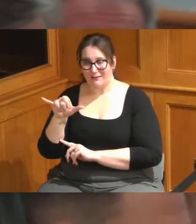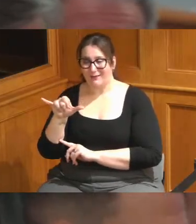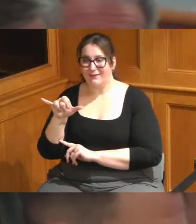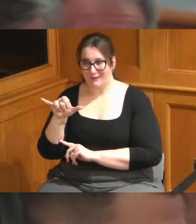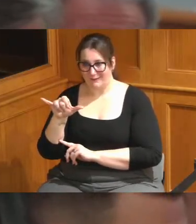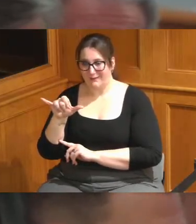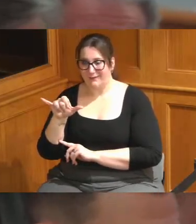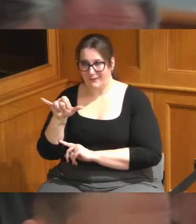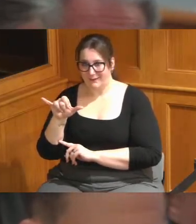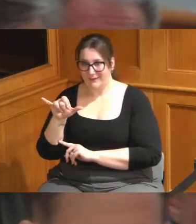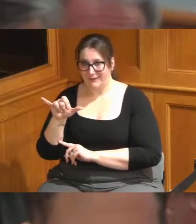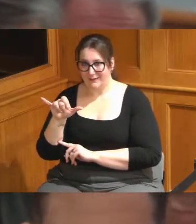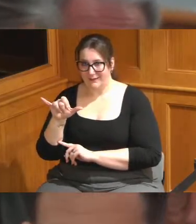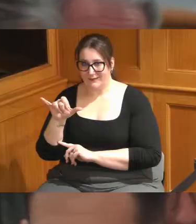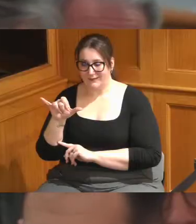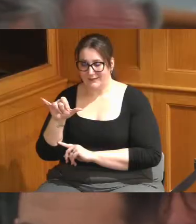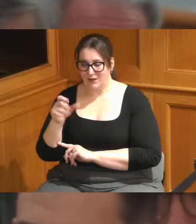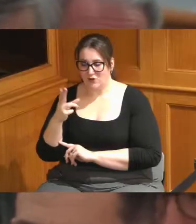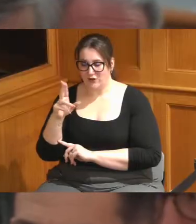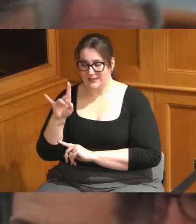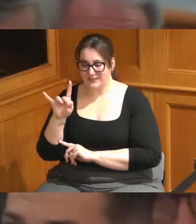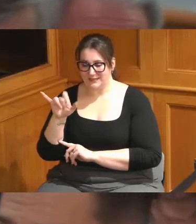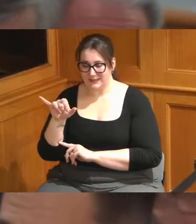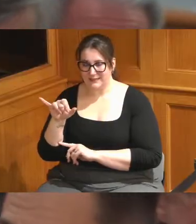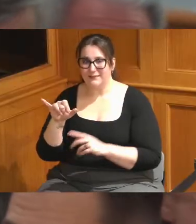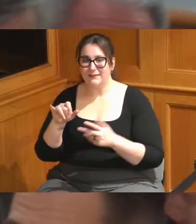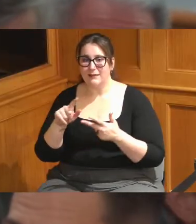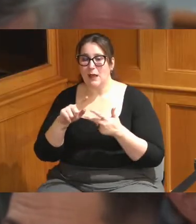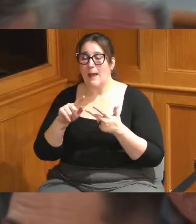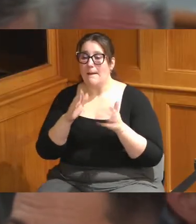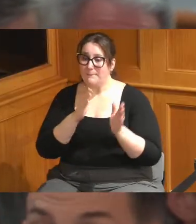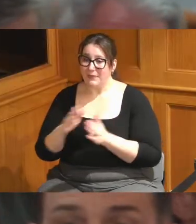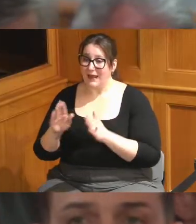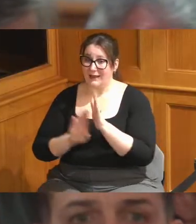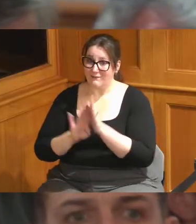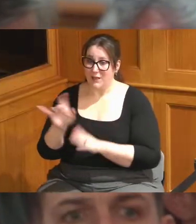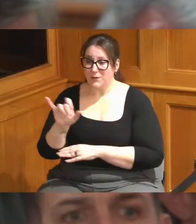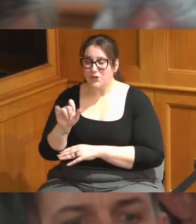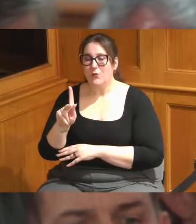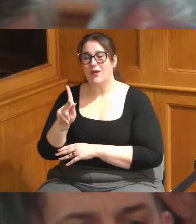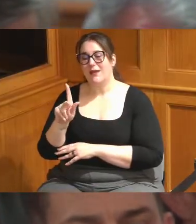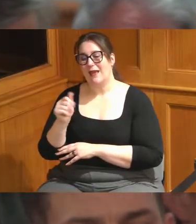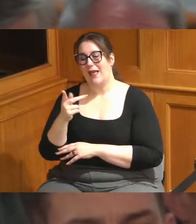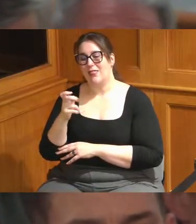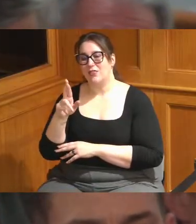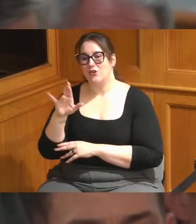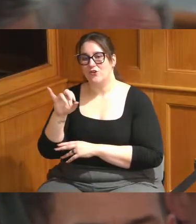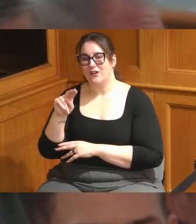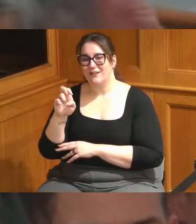Administrator. Holly's in the room. Planning and Development. Katheryn Curjers, Director of City